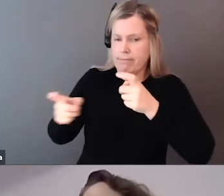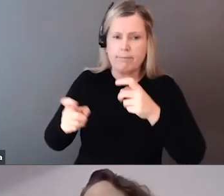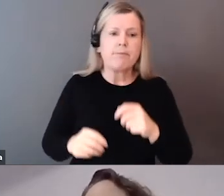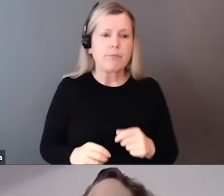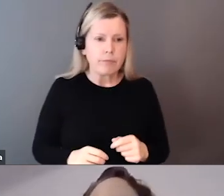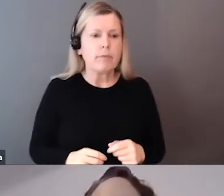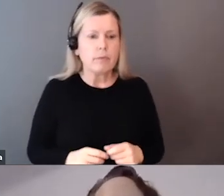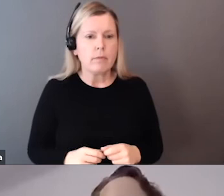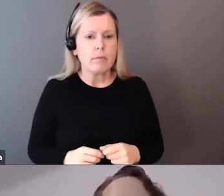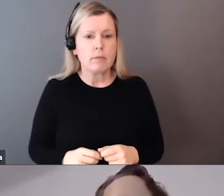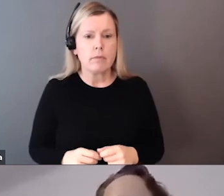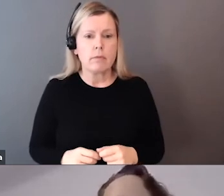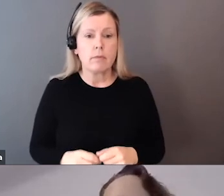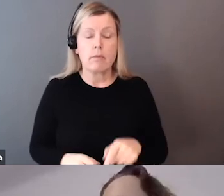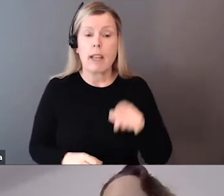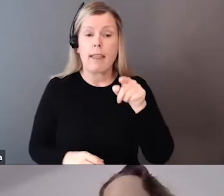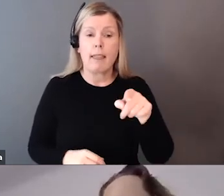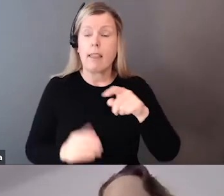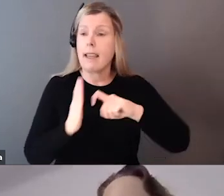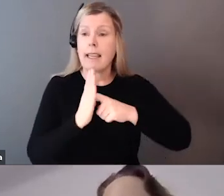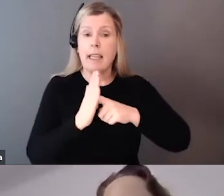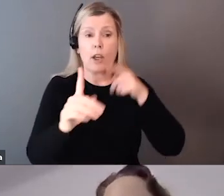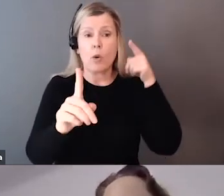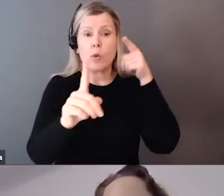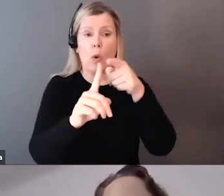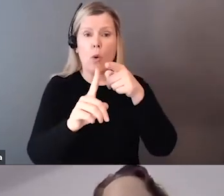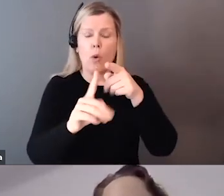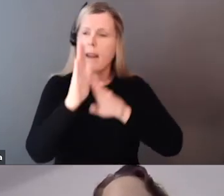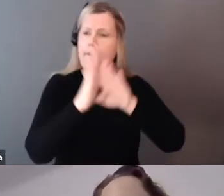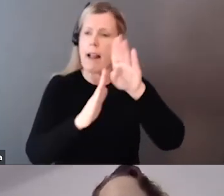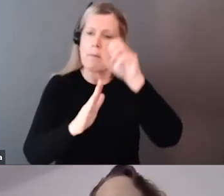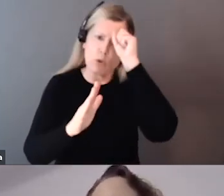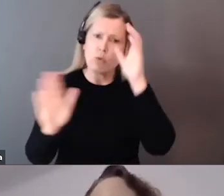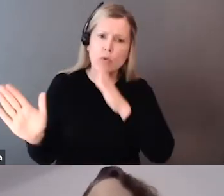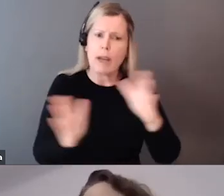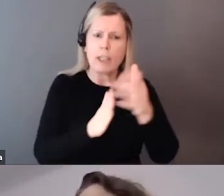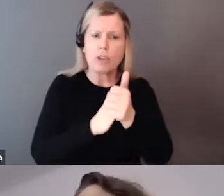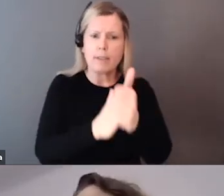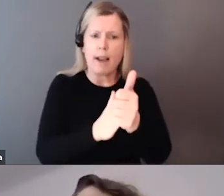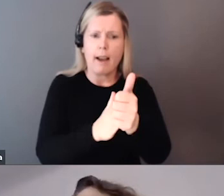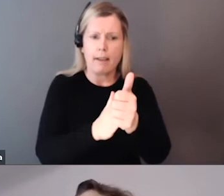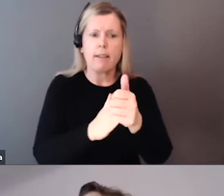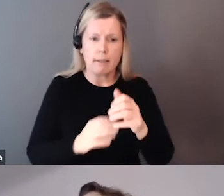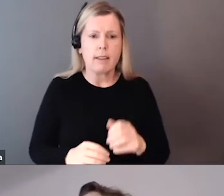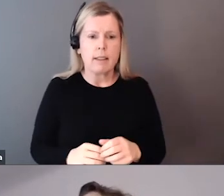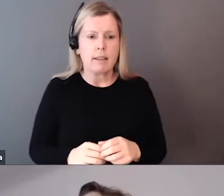of our key goals was to create a strategy guide that could be used by stakeholders. When we say we